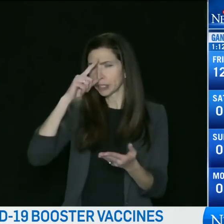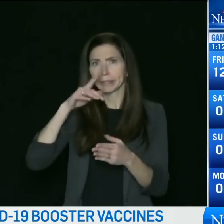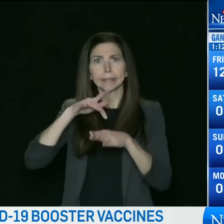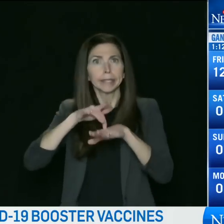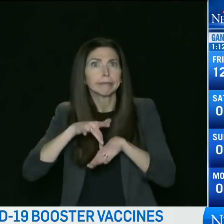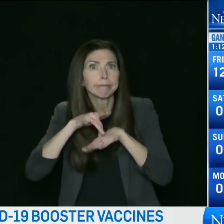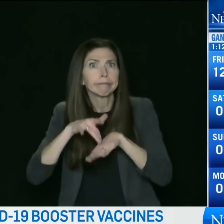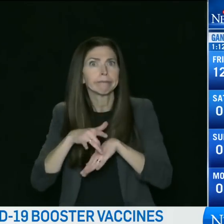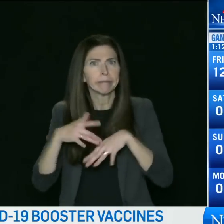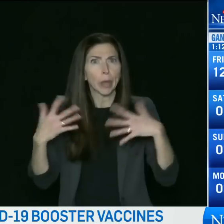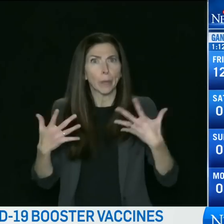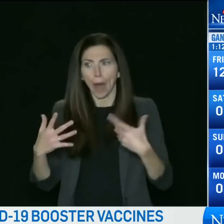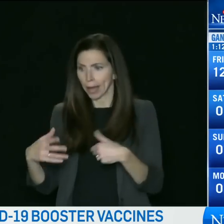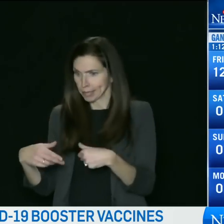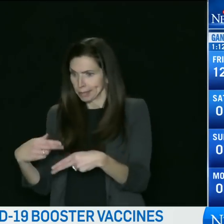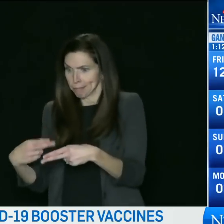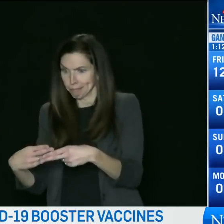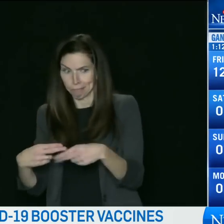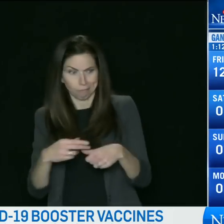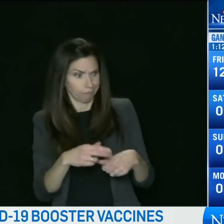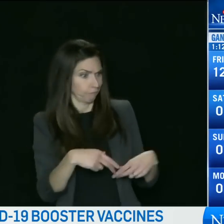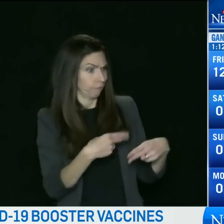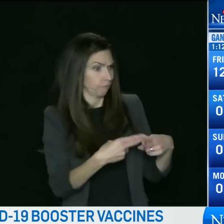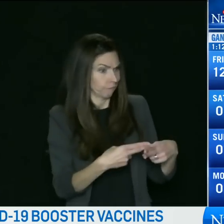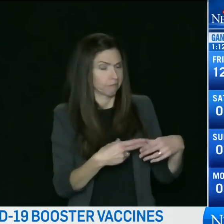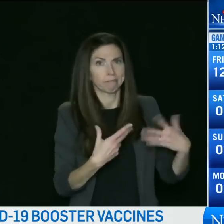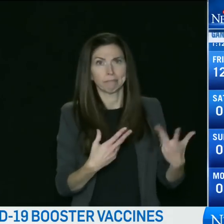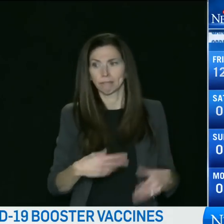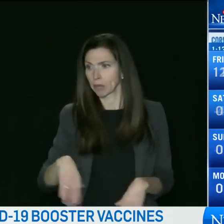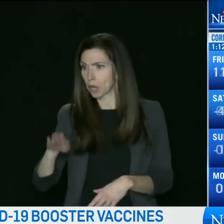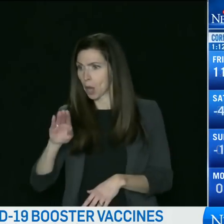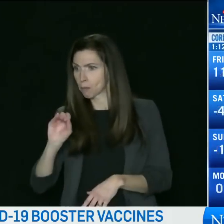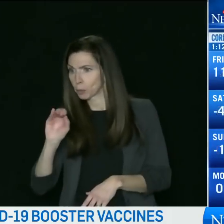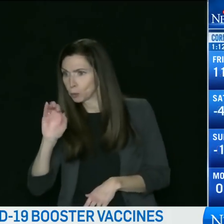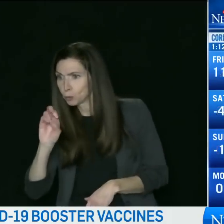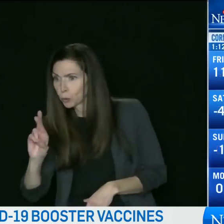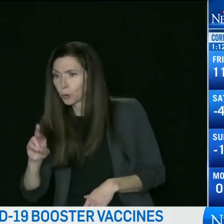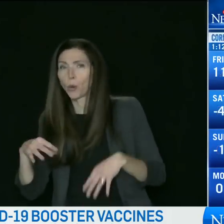GET TOO HUNG UP ON THE DEFINITION OF THE BOOSTER VERSUS